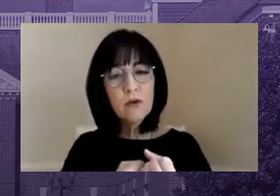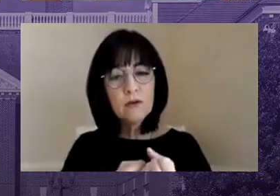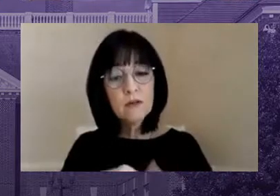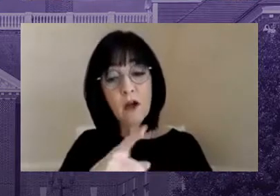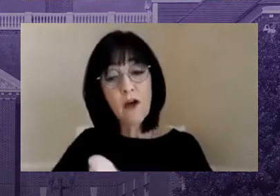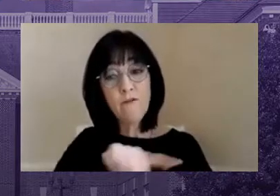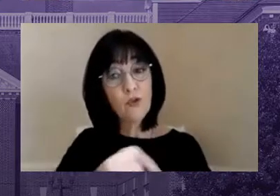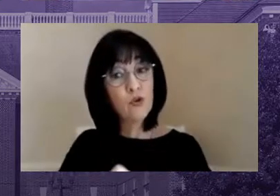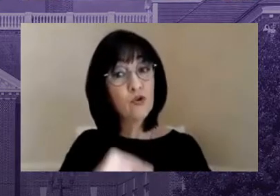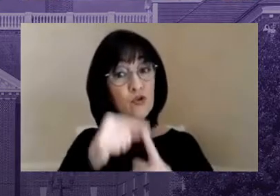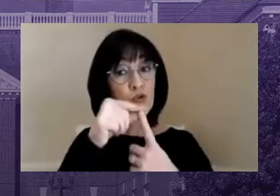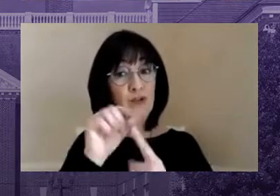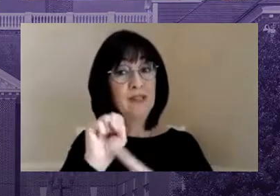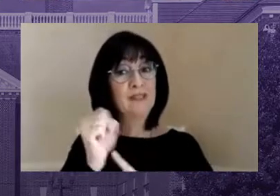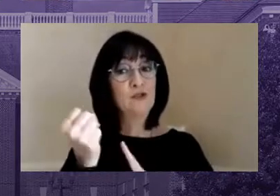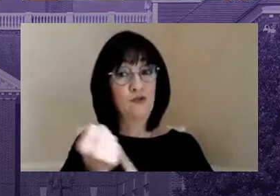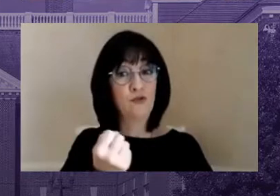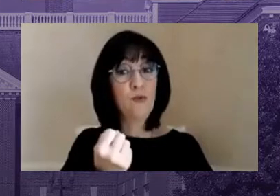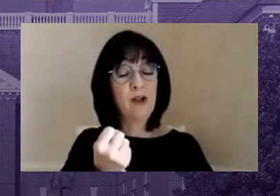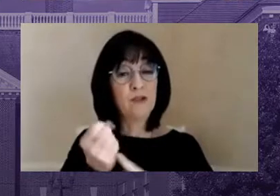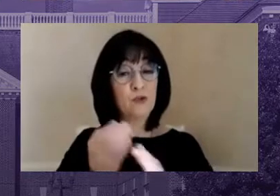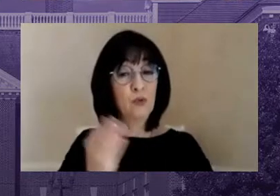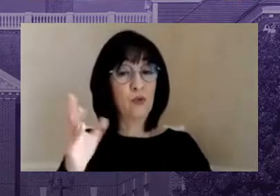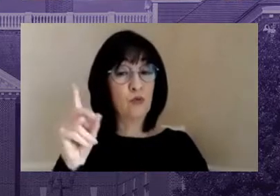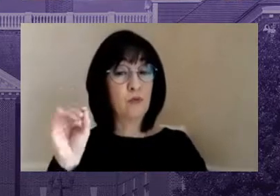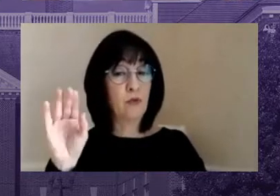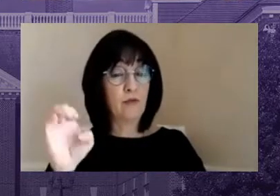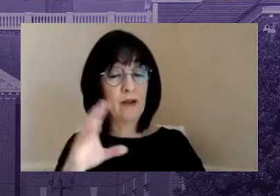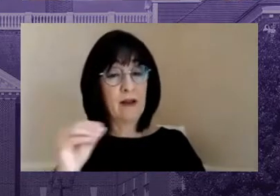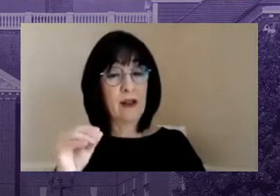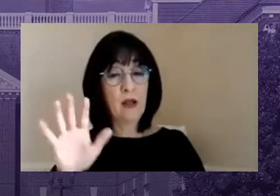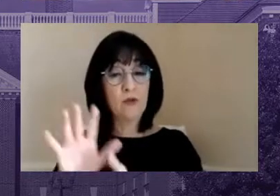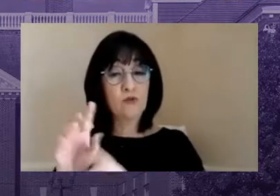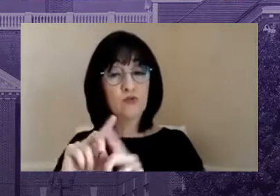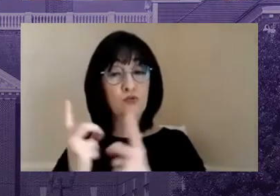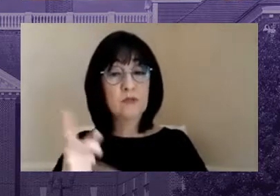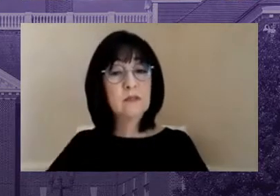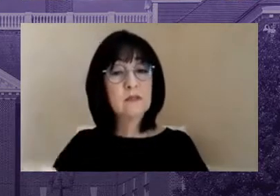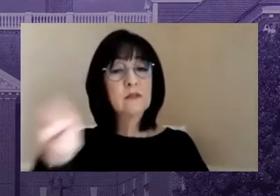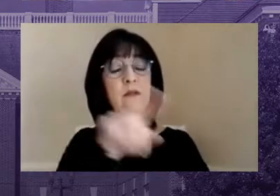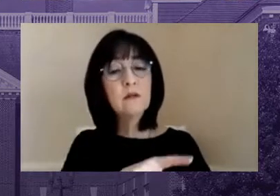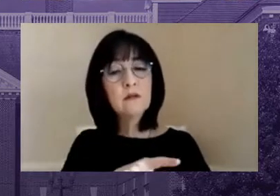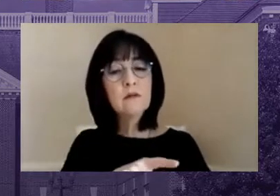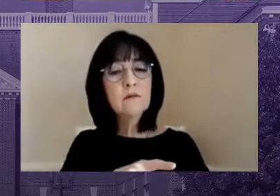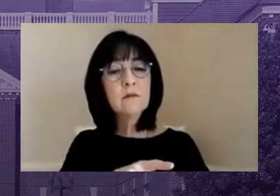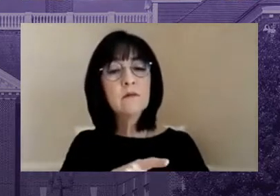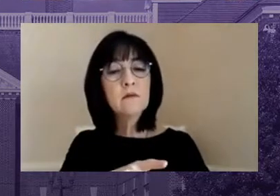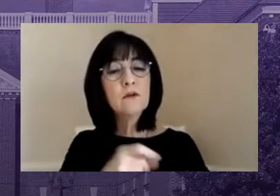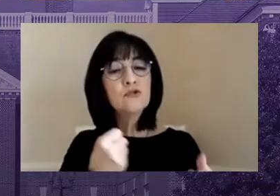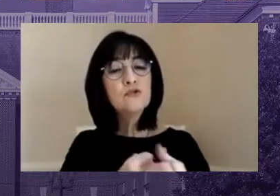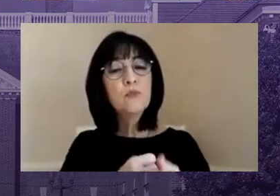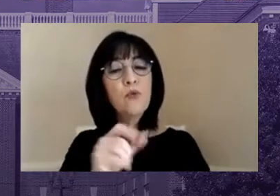of Education. And all of the school districts allow for understanding and special services which